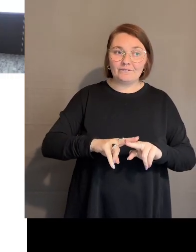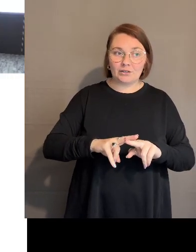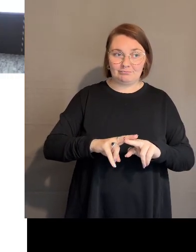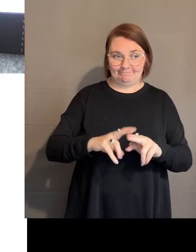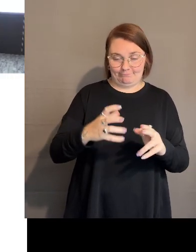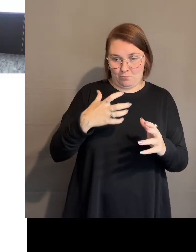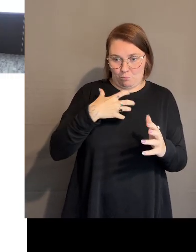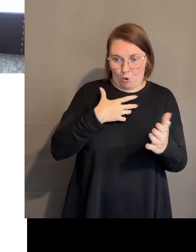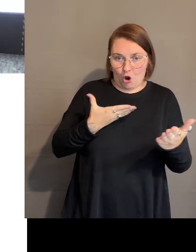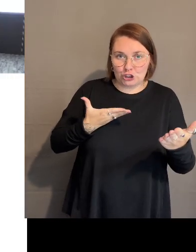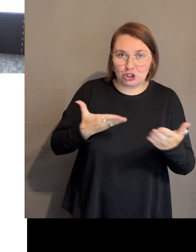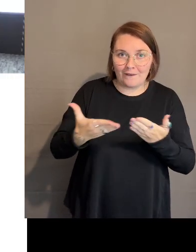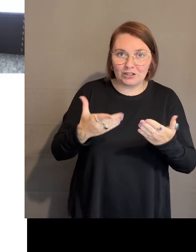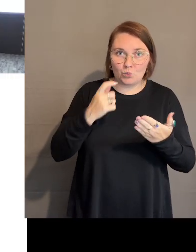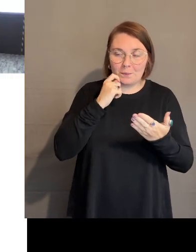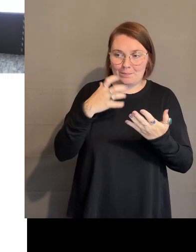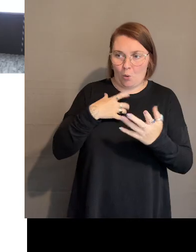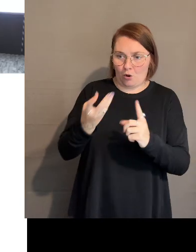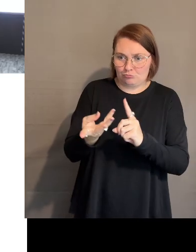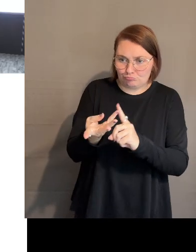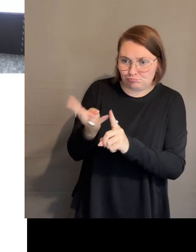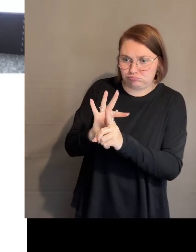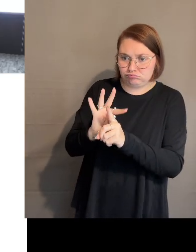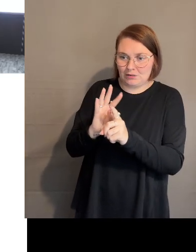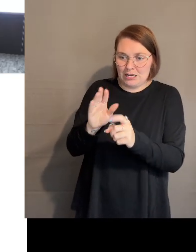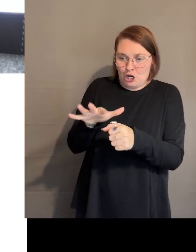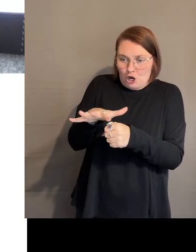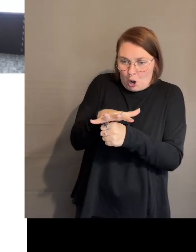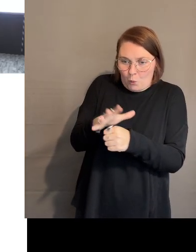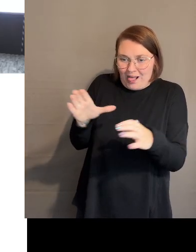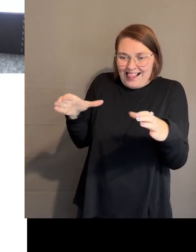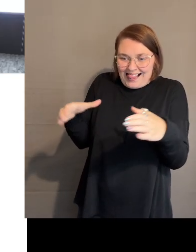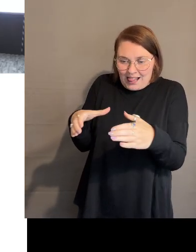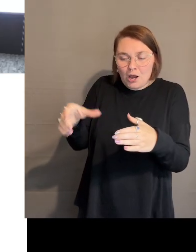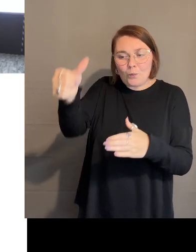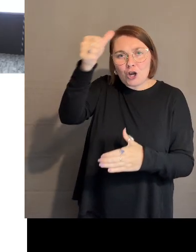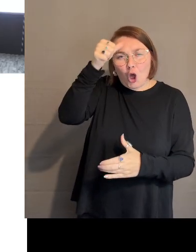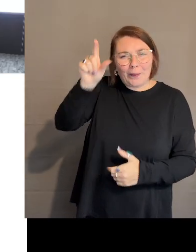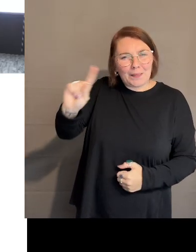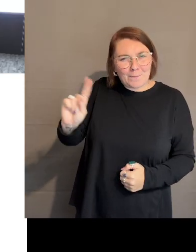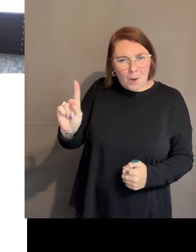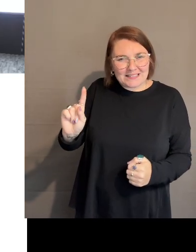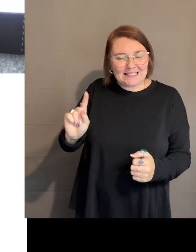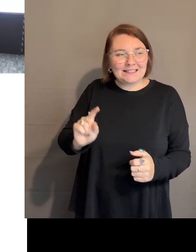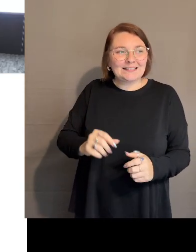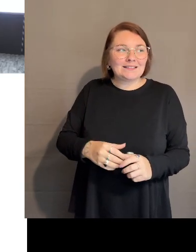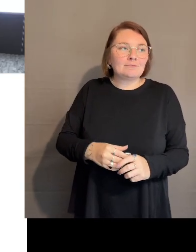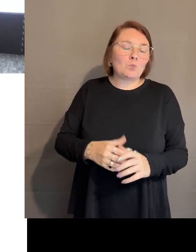a greater number of services are going to be wrapped around local areas. We know, at the moment, the, kind of.